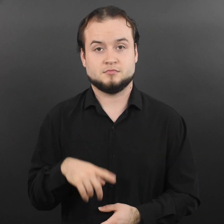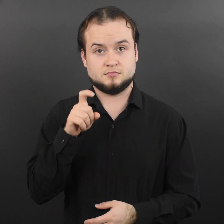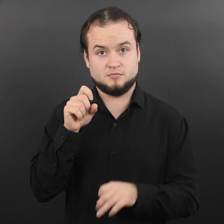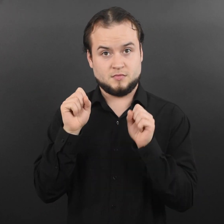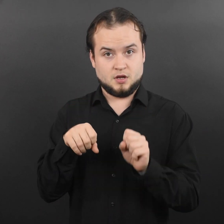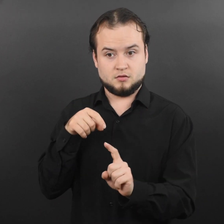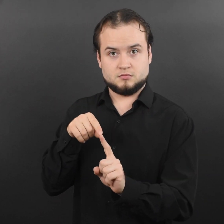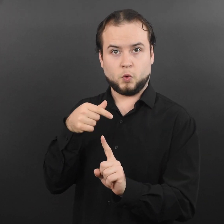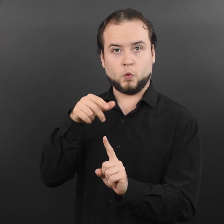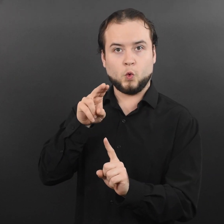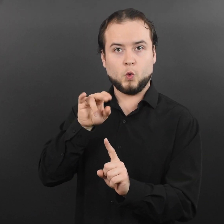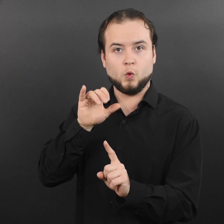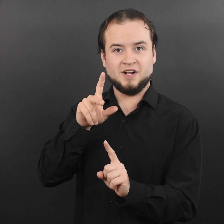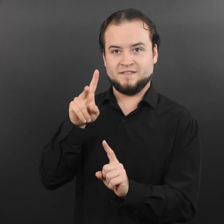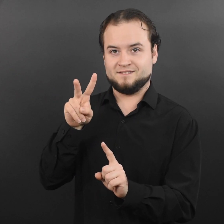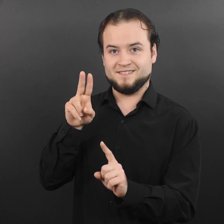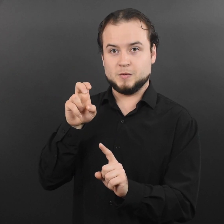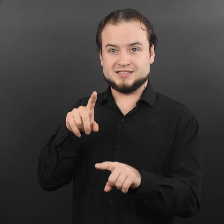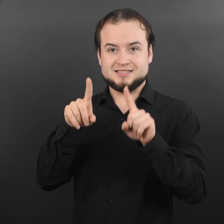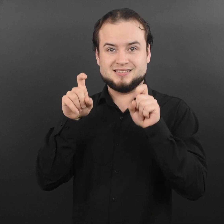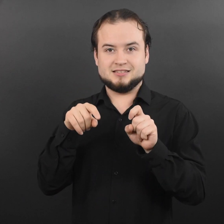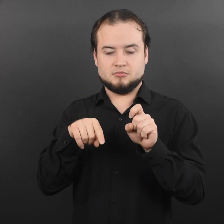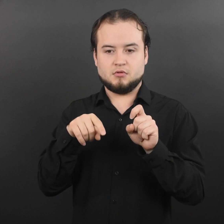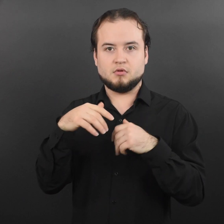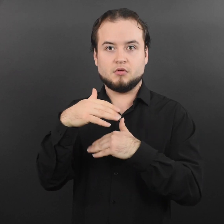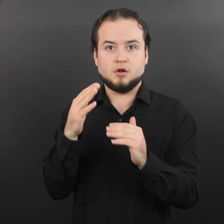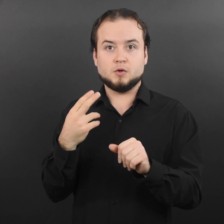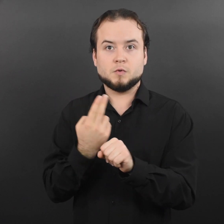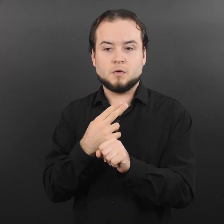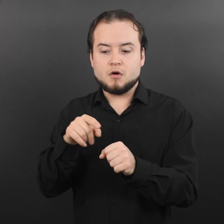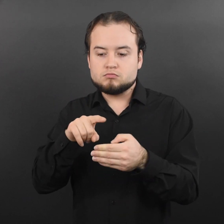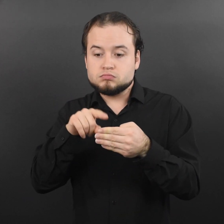Can the QuickVue test kits be used to shorten quarantine?